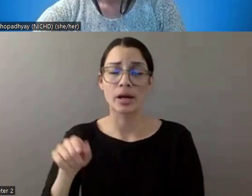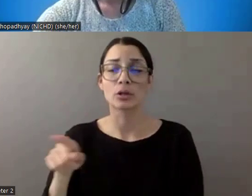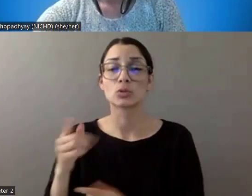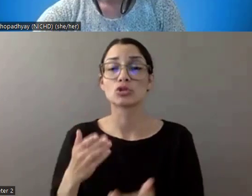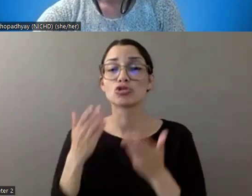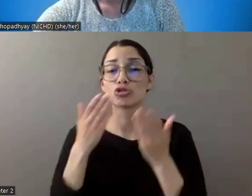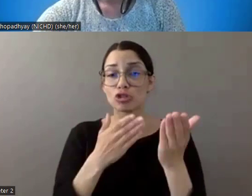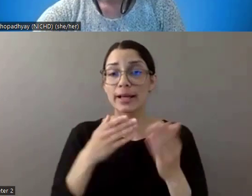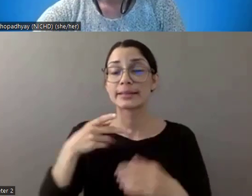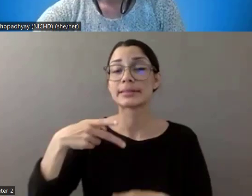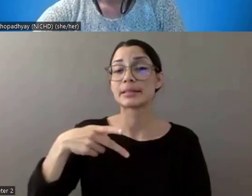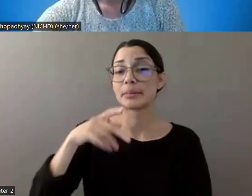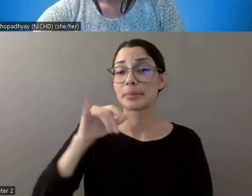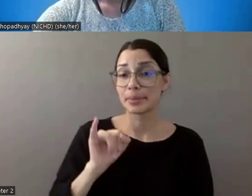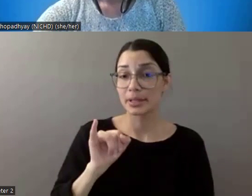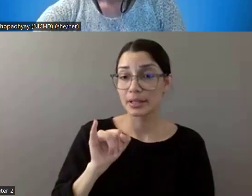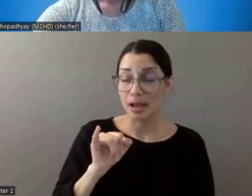and Co-I from the undergraduate program?